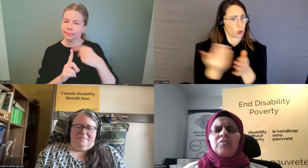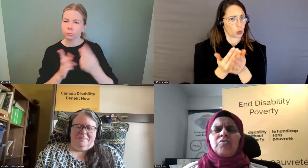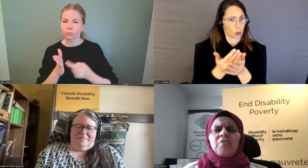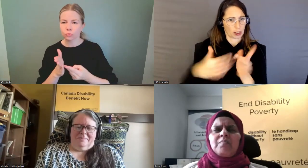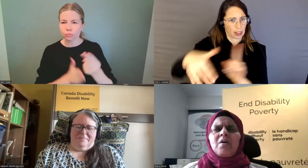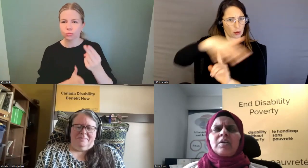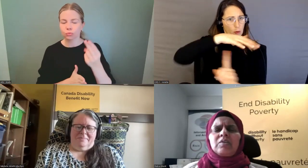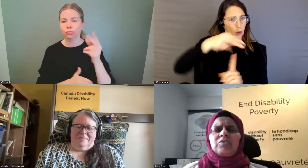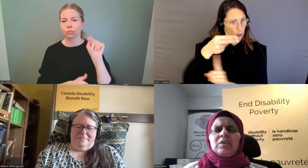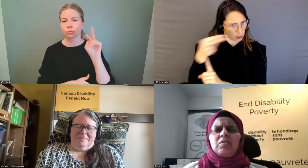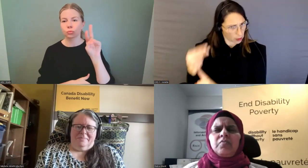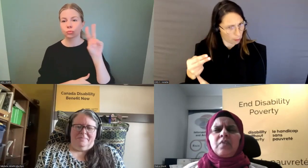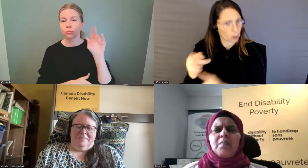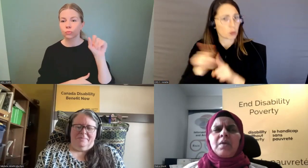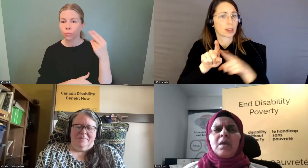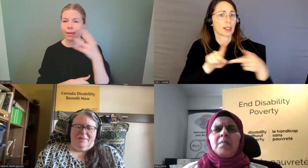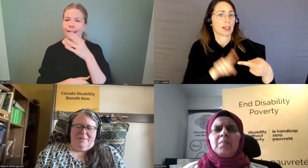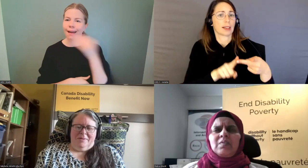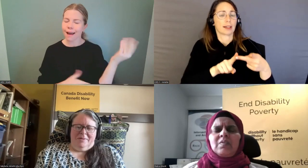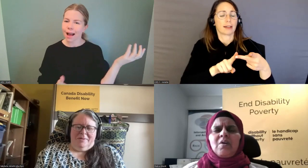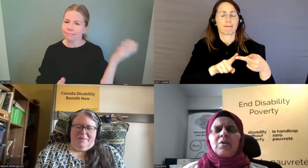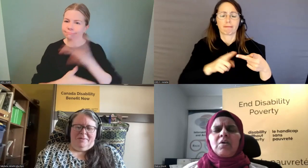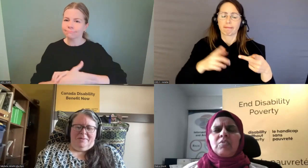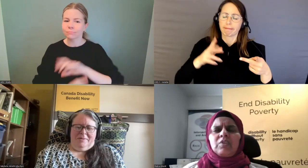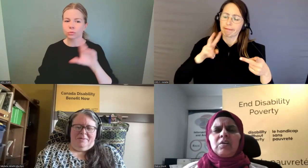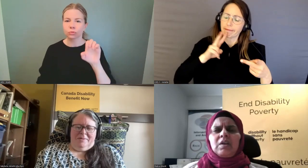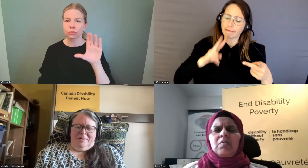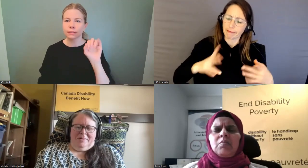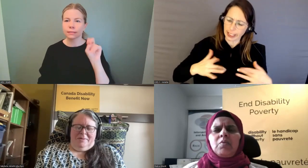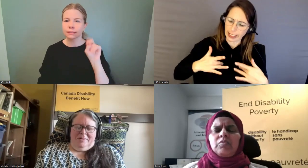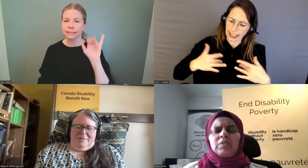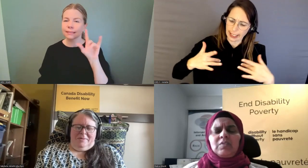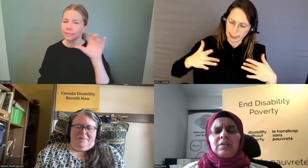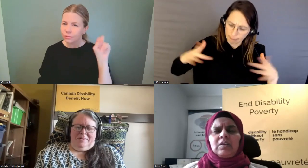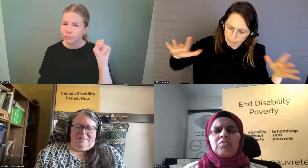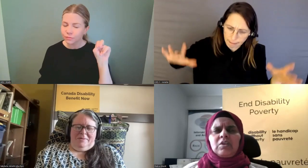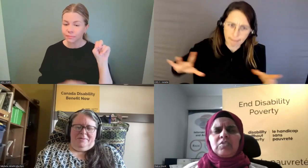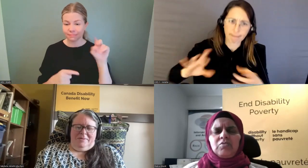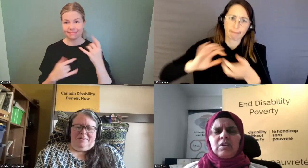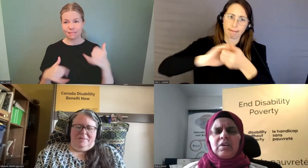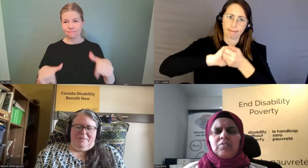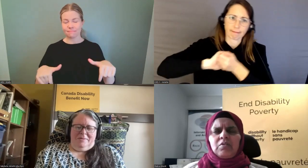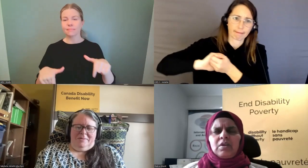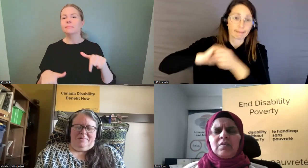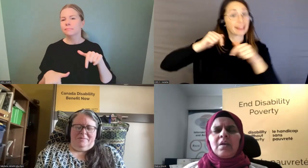I'M TALKING TO YOU FROM MISSISSAUGA, ONTARIO, MOST RECENTLY THE TRADITIONAL TERRITORIES